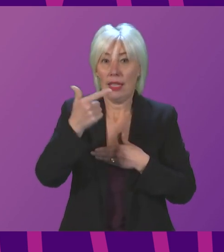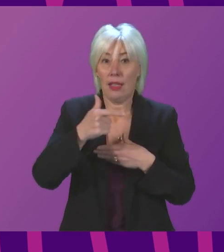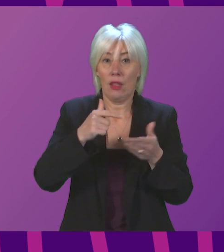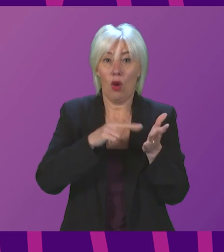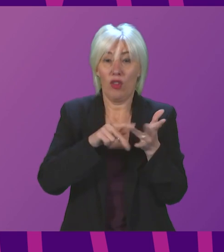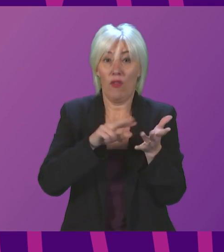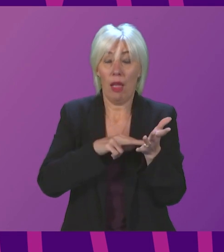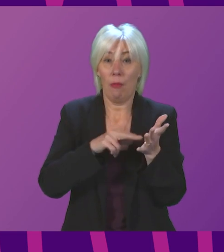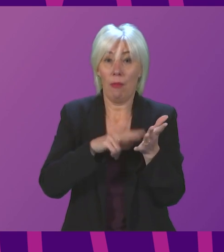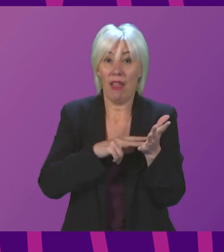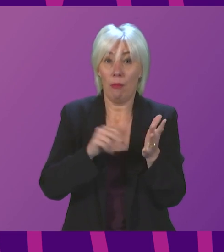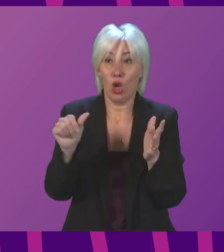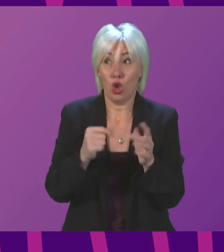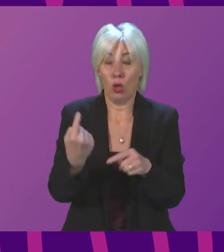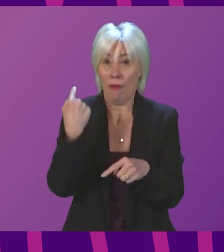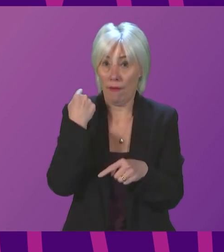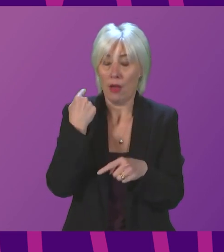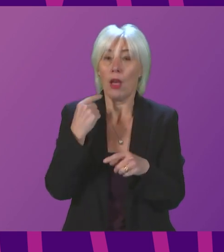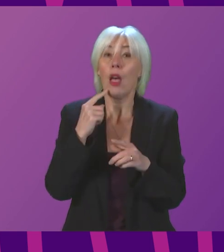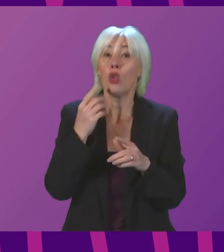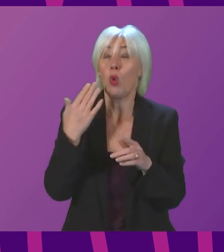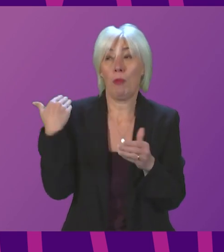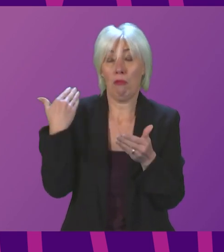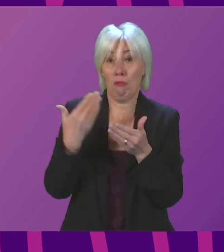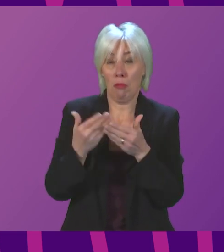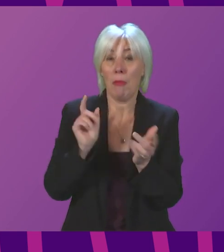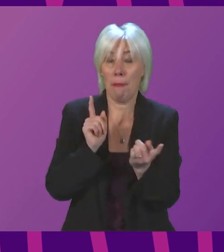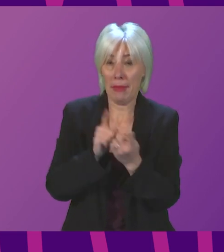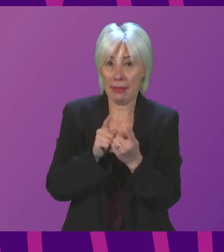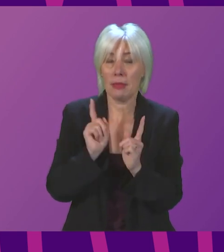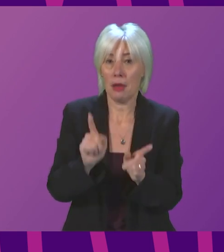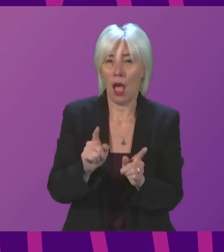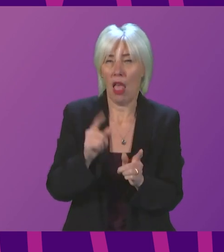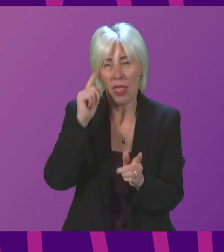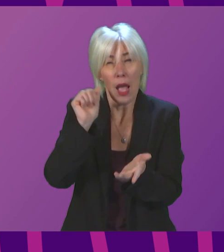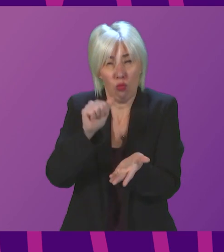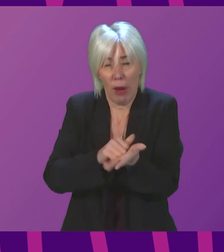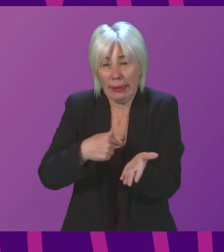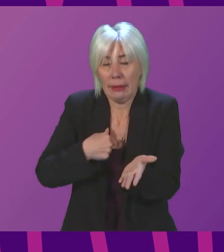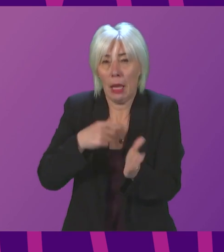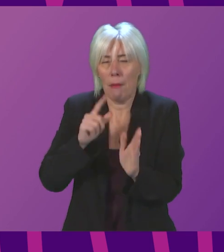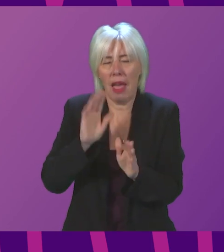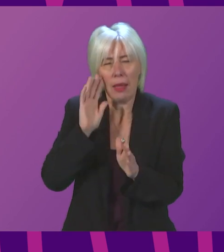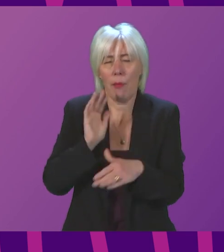been a couple months since it has met, if I am correct. More than 80 per cent of all